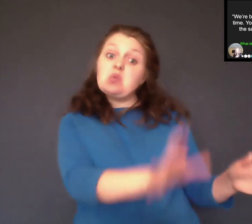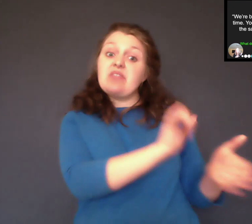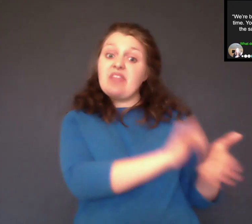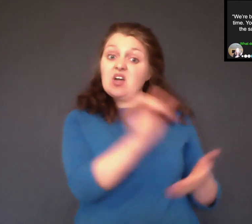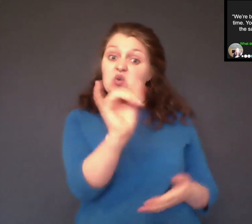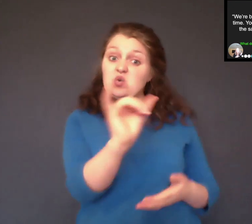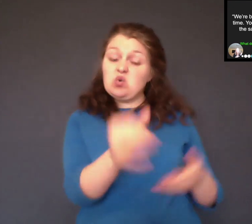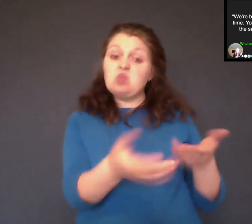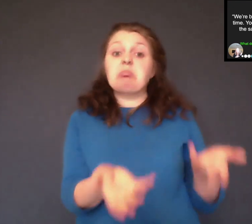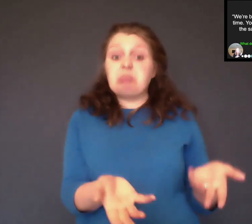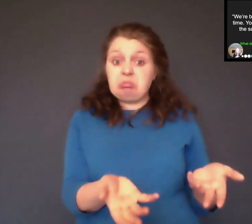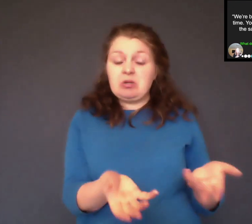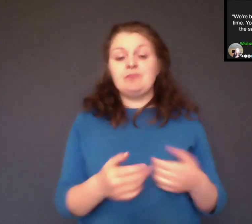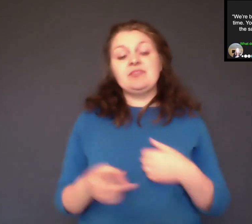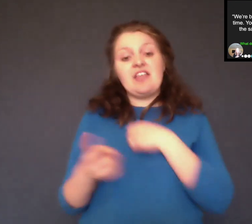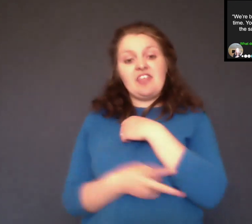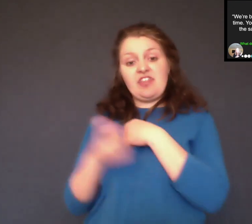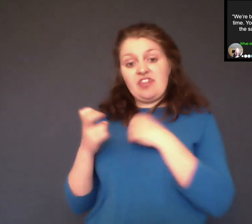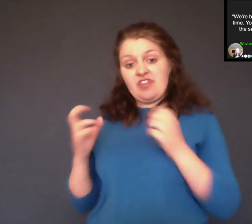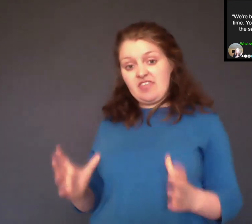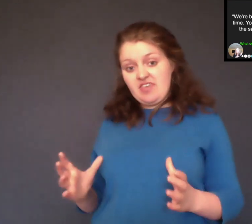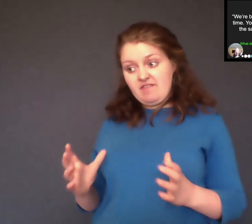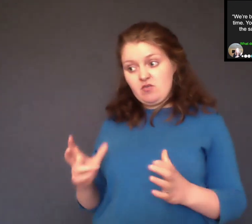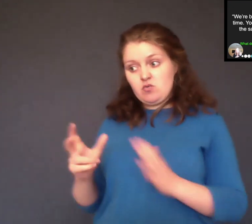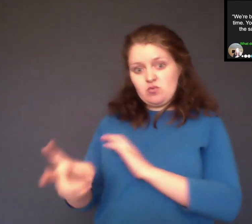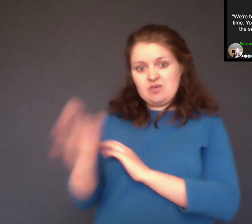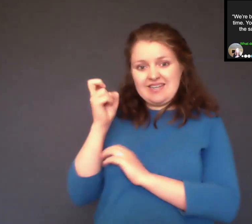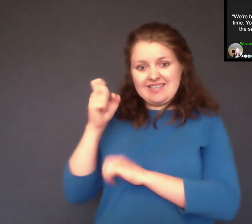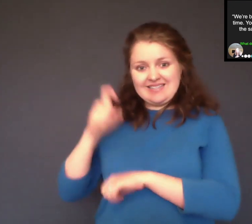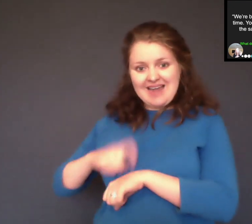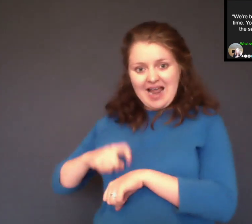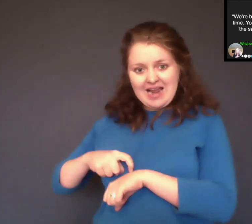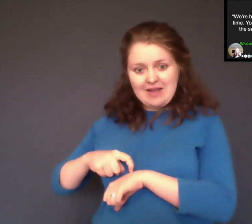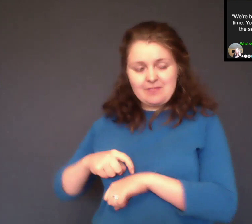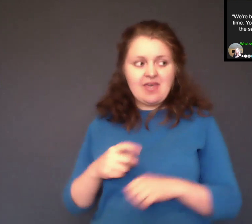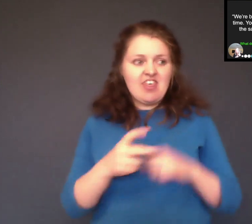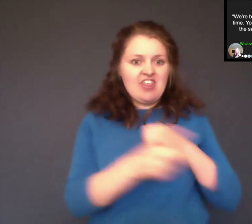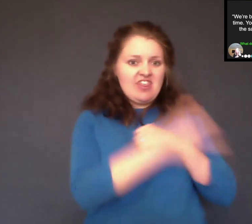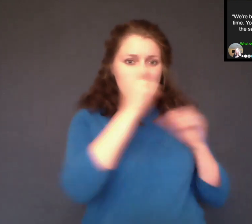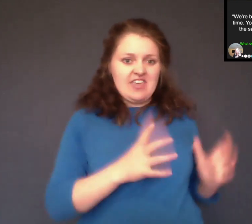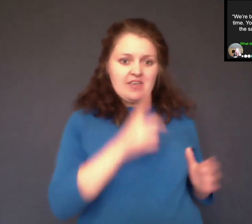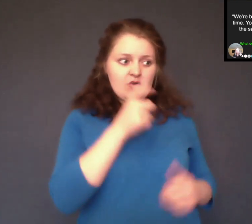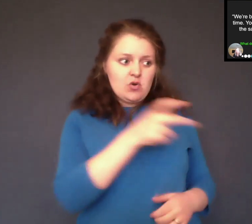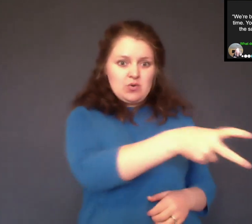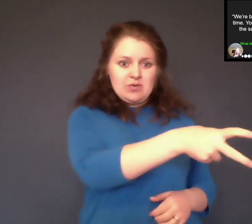so a thief of time a thief of lives both of those are thieves of always